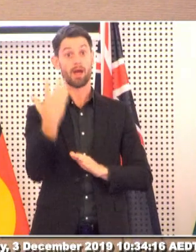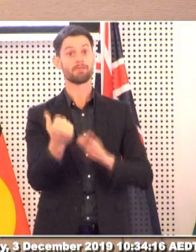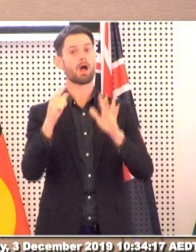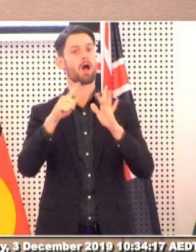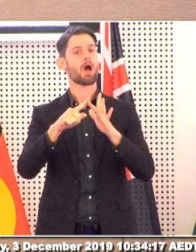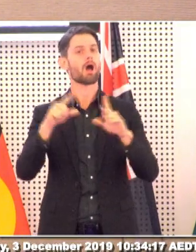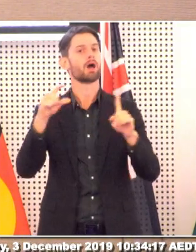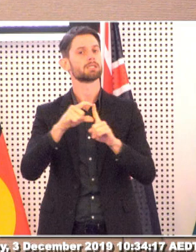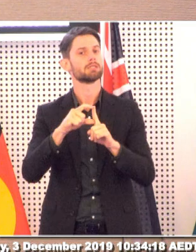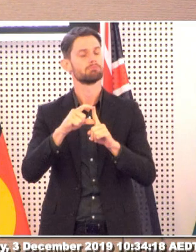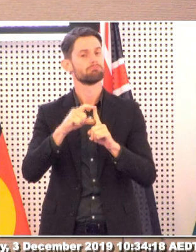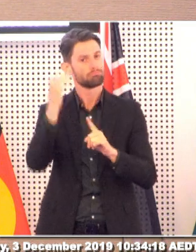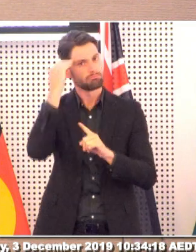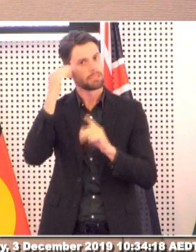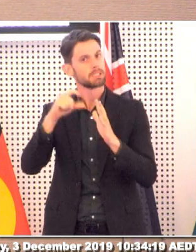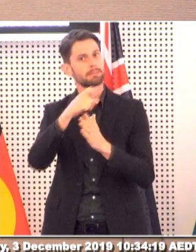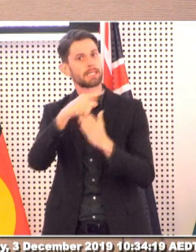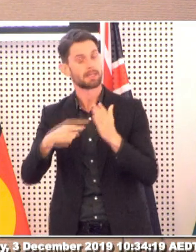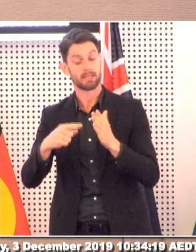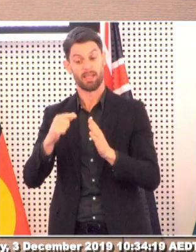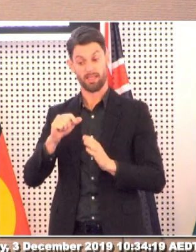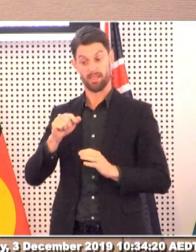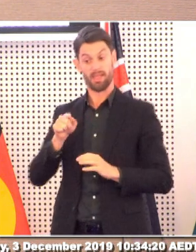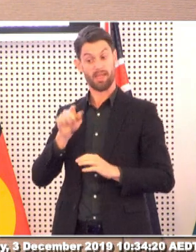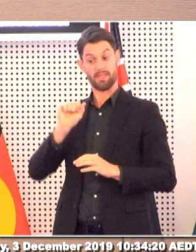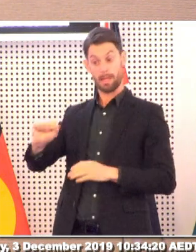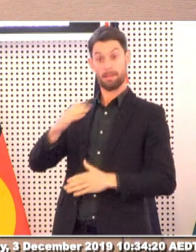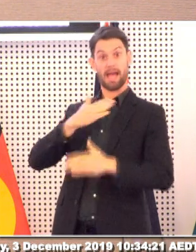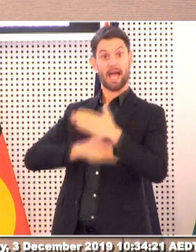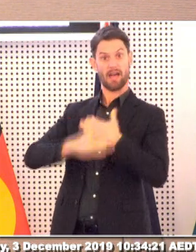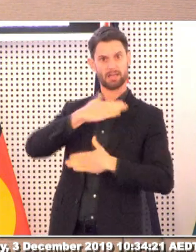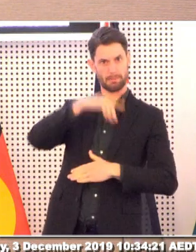I guess, express – present behaviours that are considered disruptive or even violent